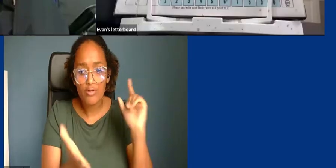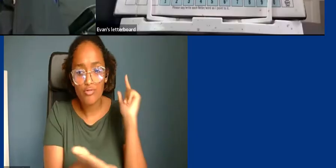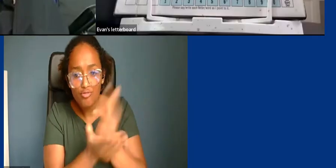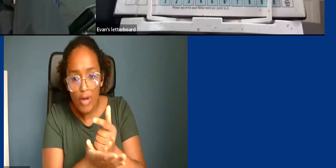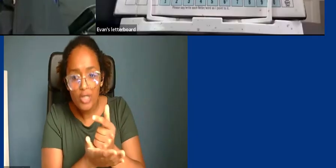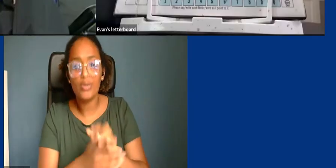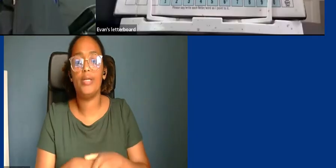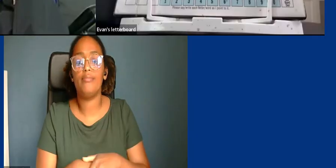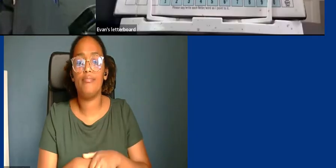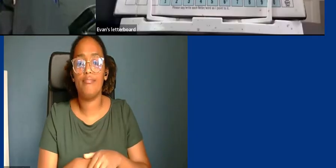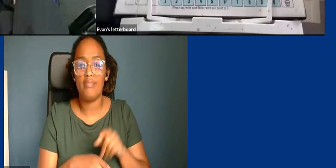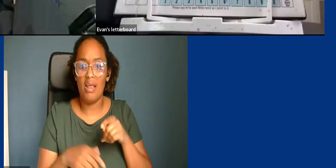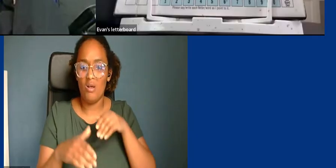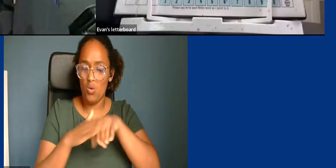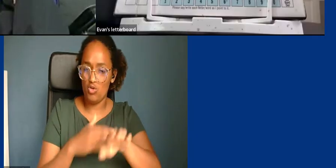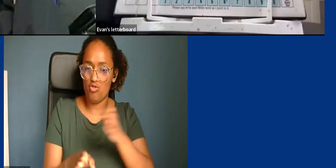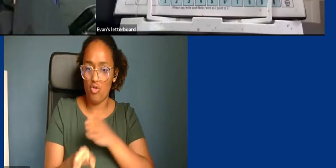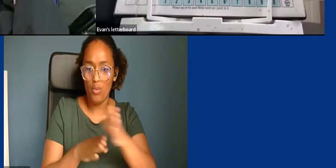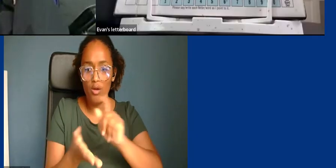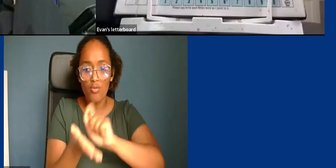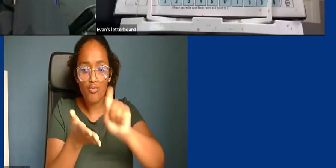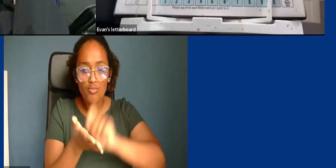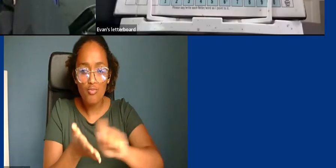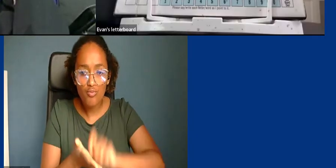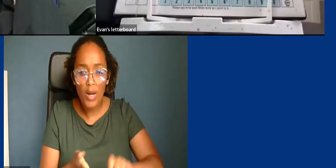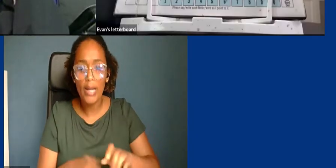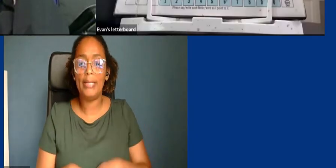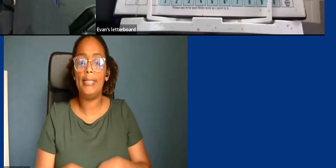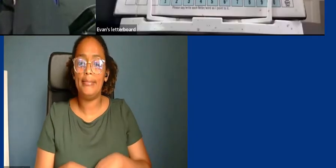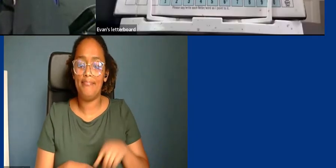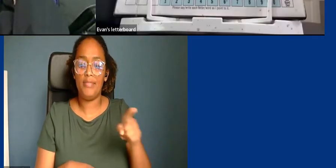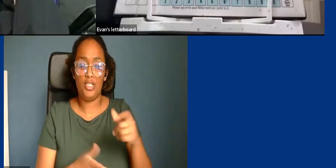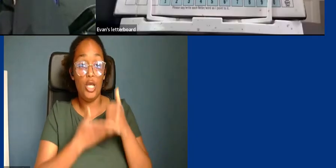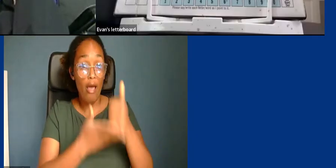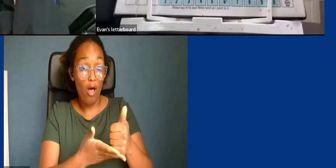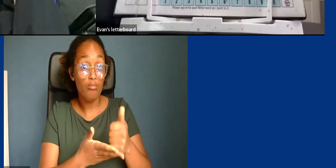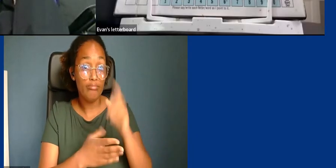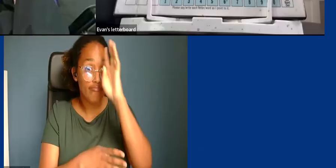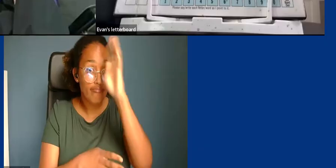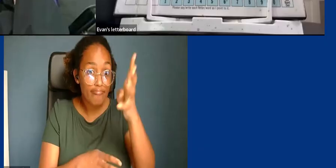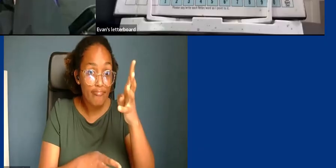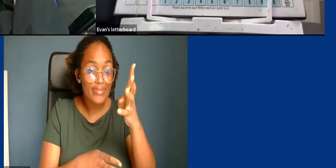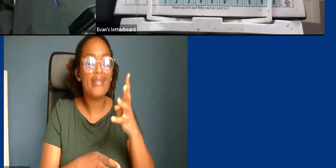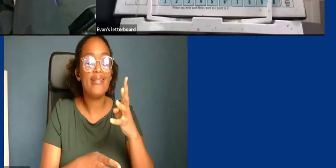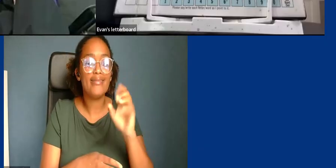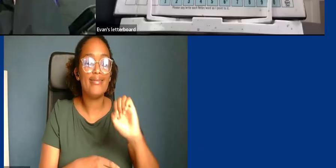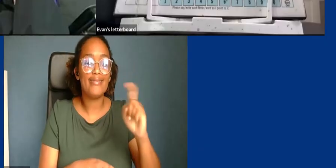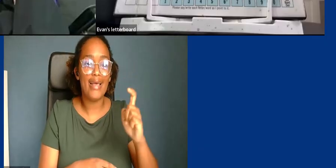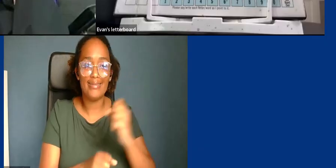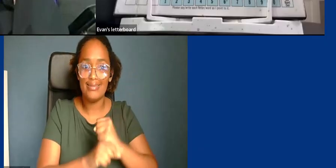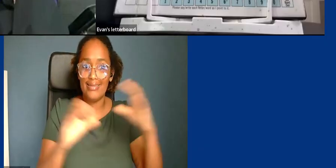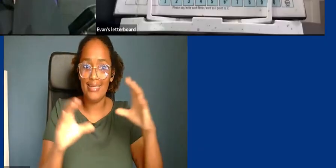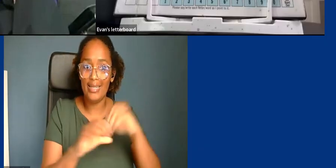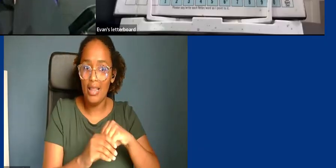movie, so it is not just pulled from the imaginations of temporarily able -bodied people. And in it,